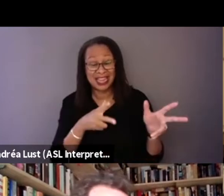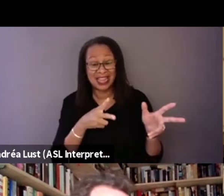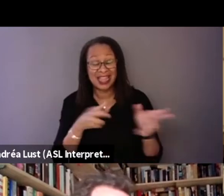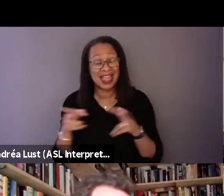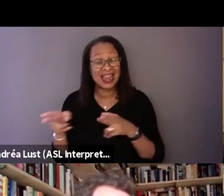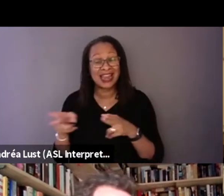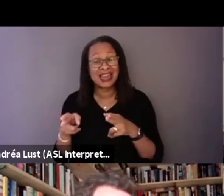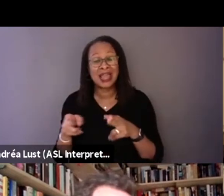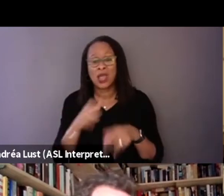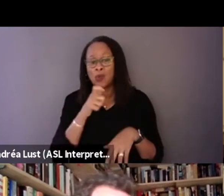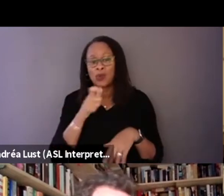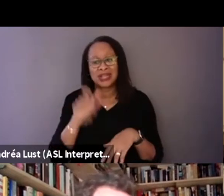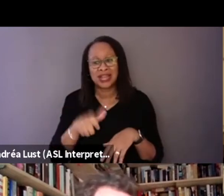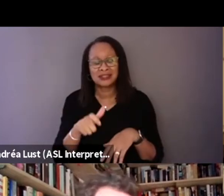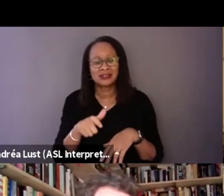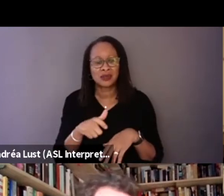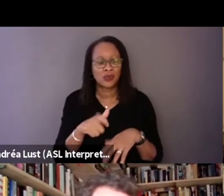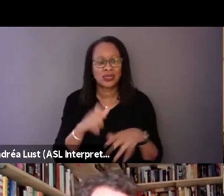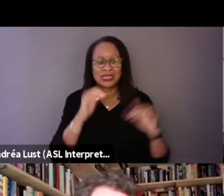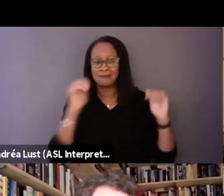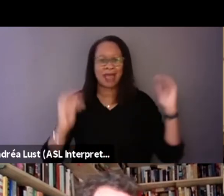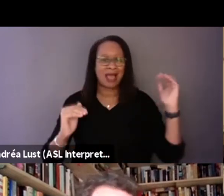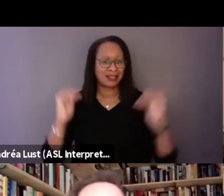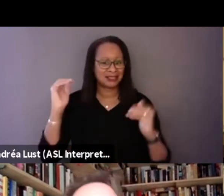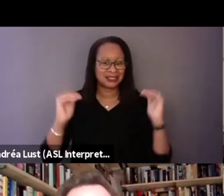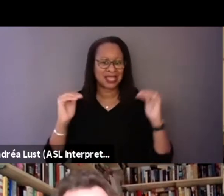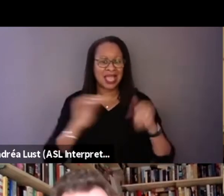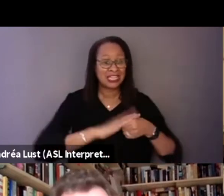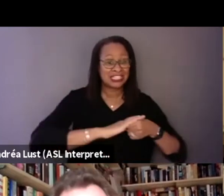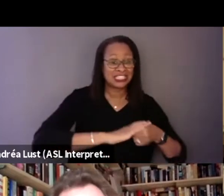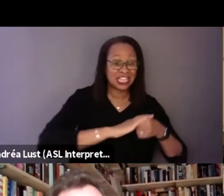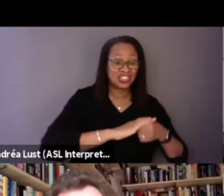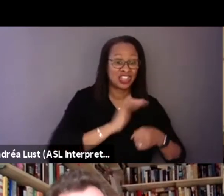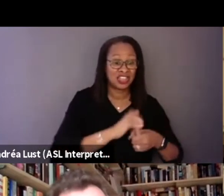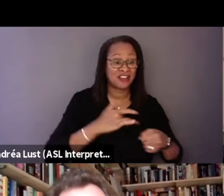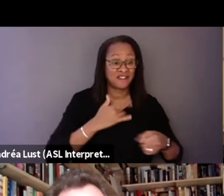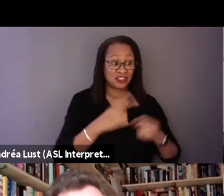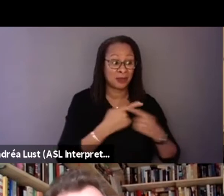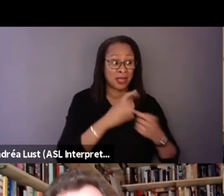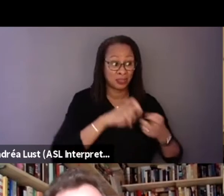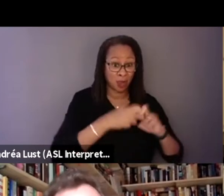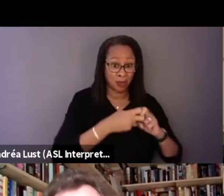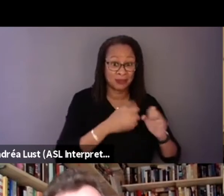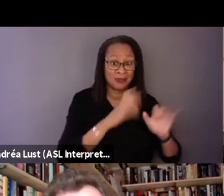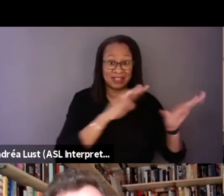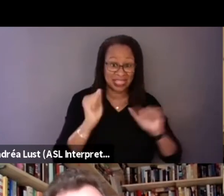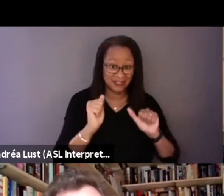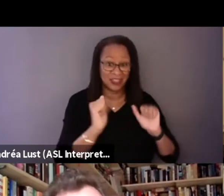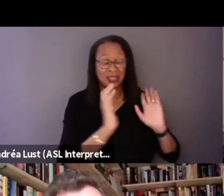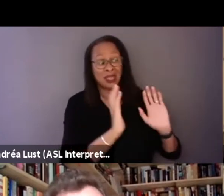we hadn't really balanced the tension that Ady was feeling about those issues. And so it's amazing how one little dial